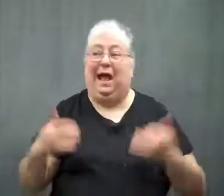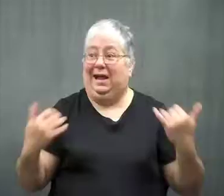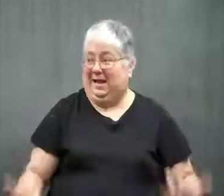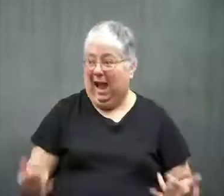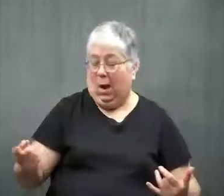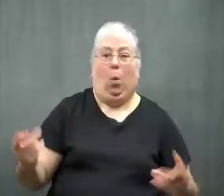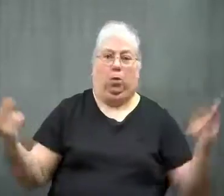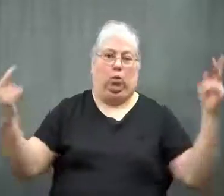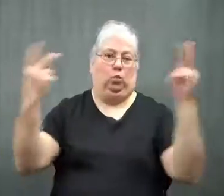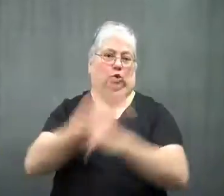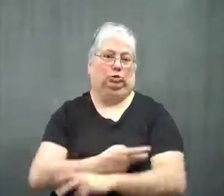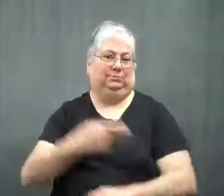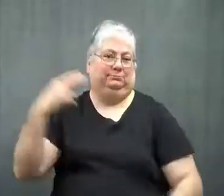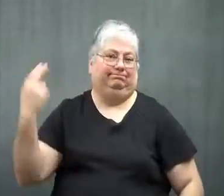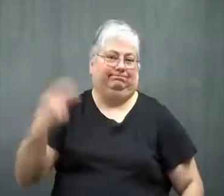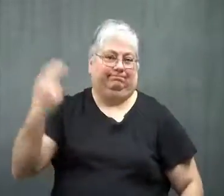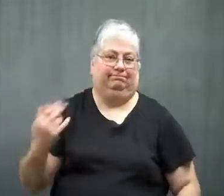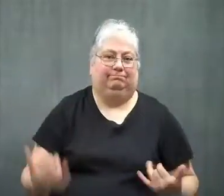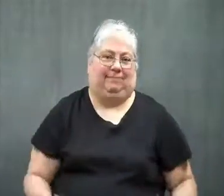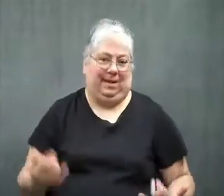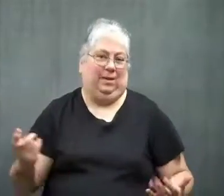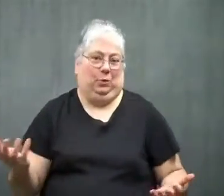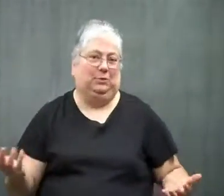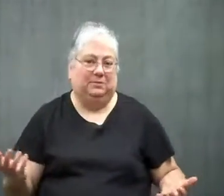This outbreak is now the worst ever.